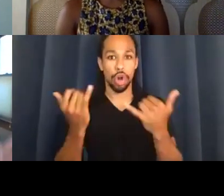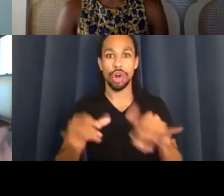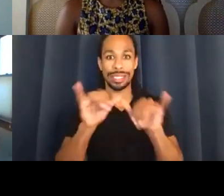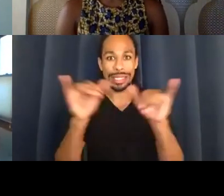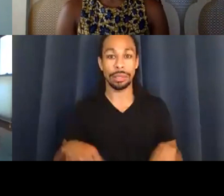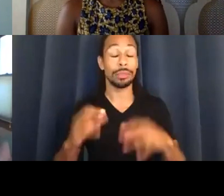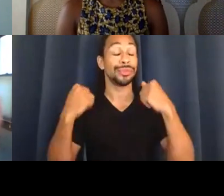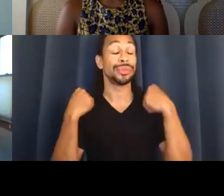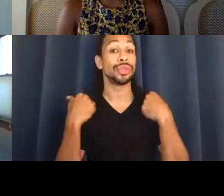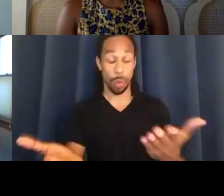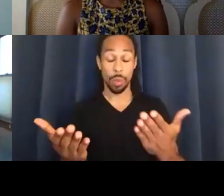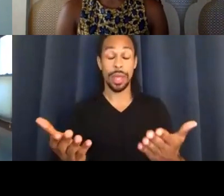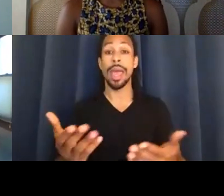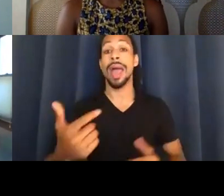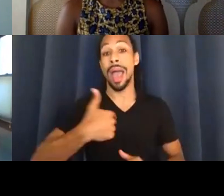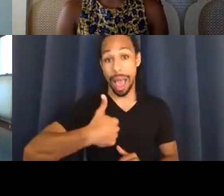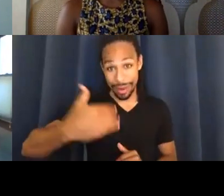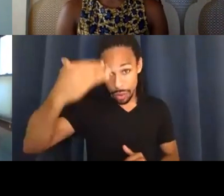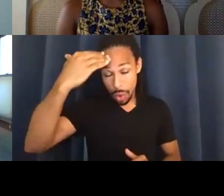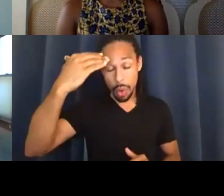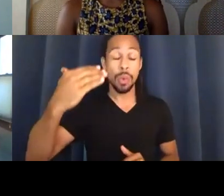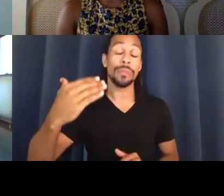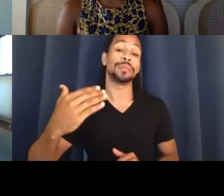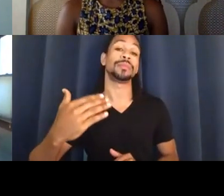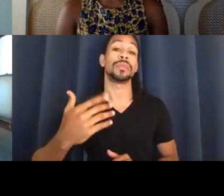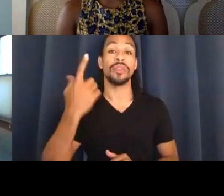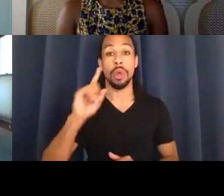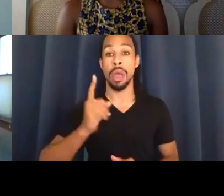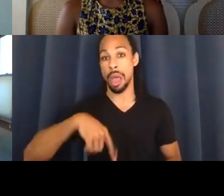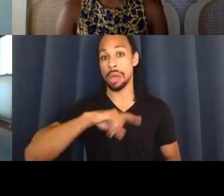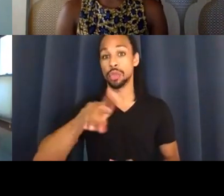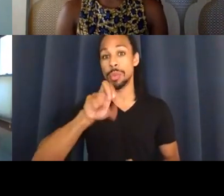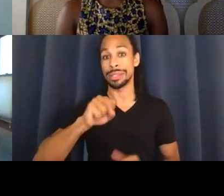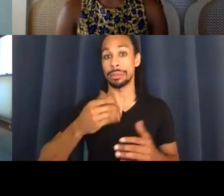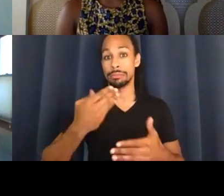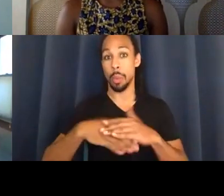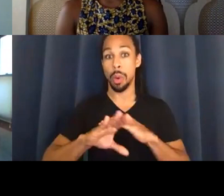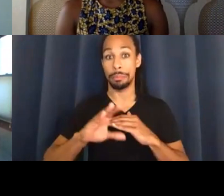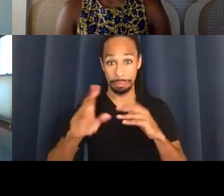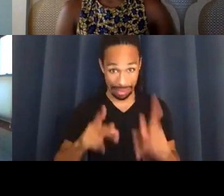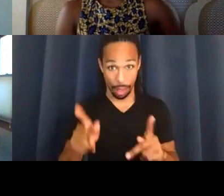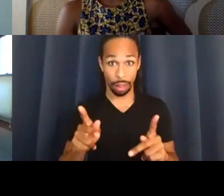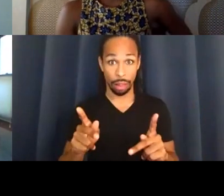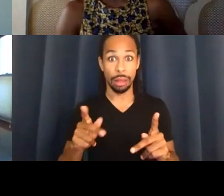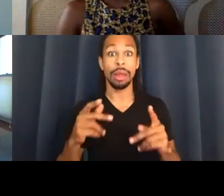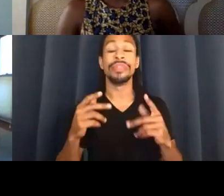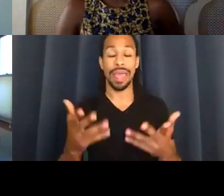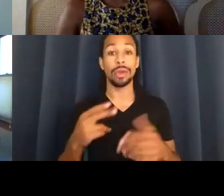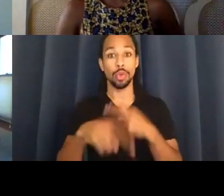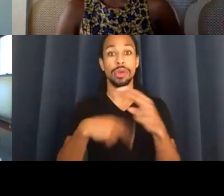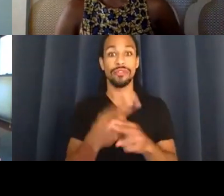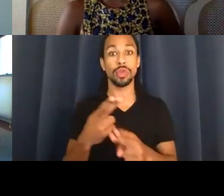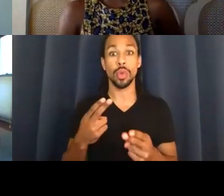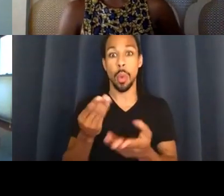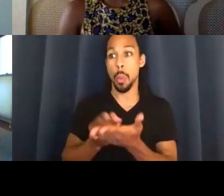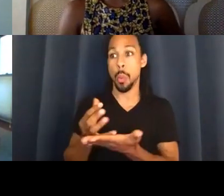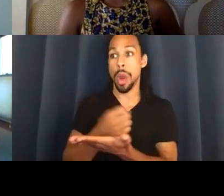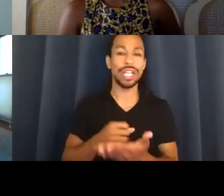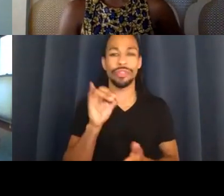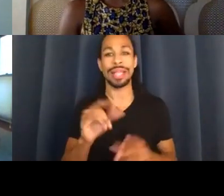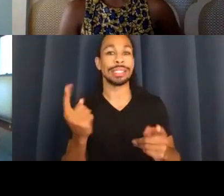and I know to us U.S.-born people that universal wage is some weird idea, but